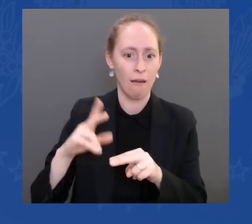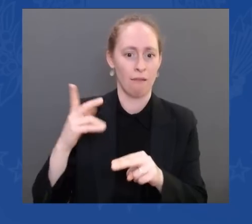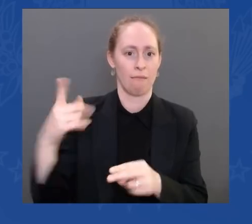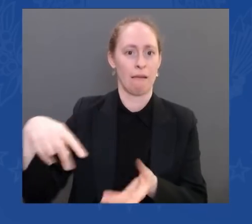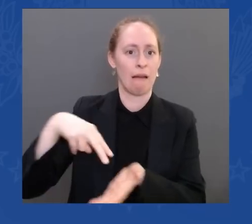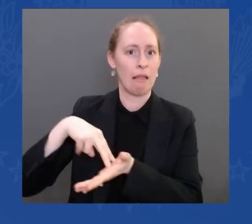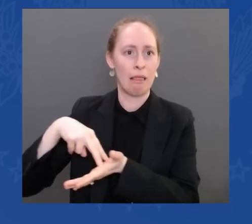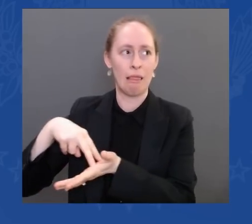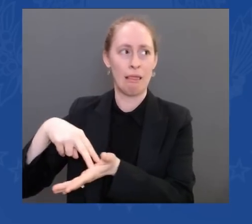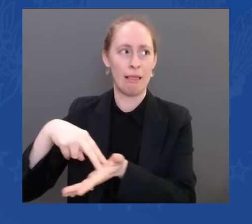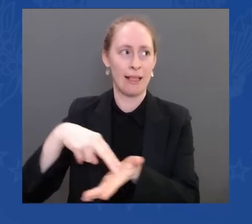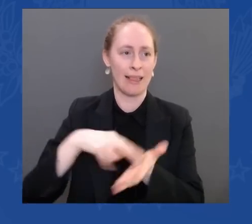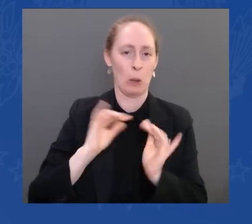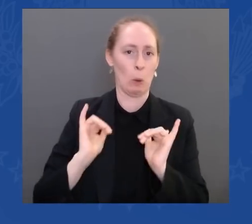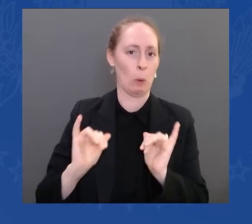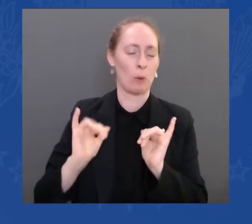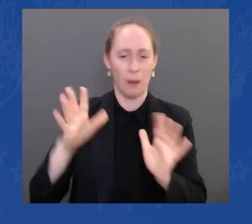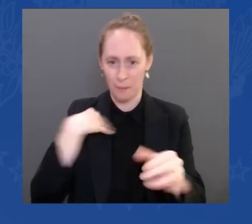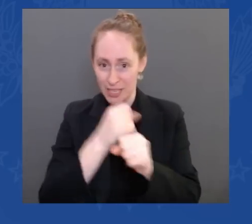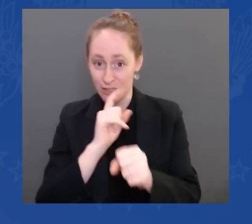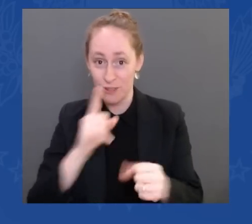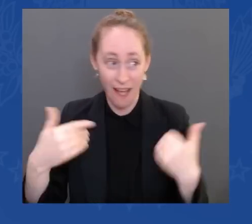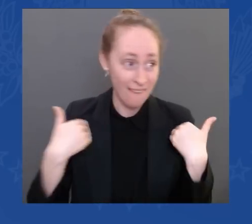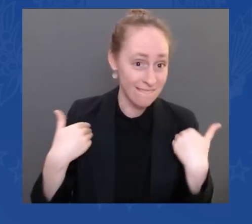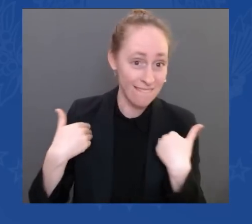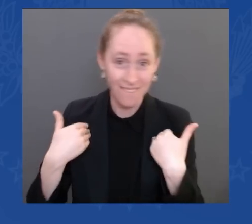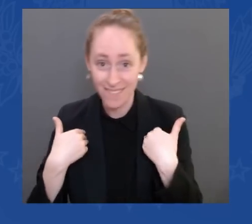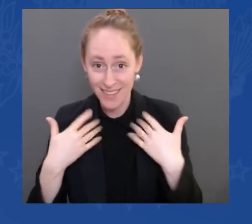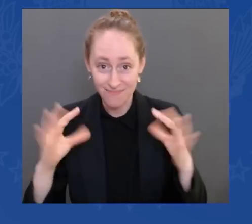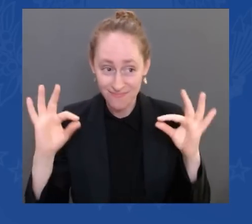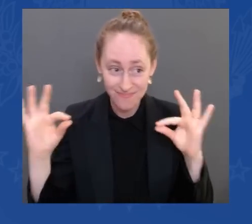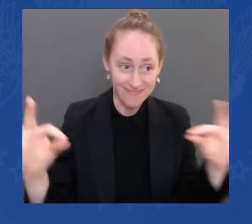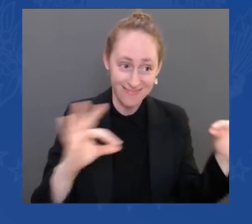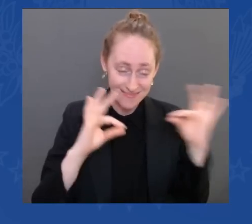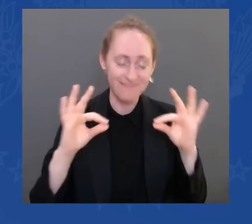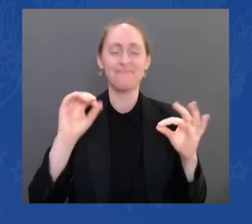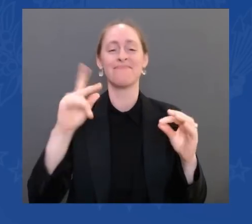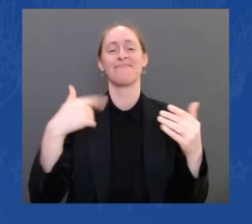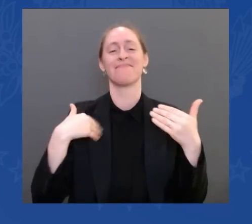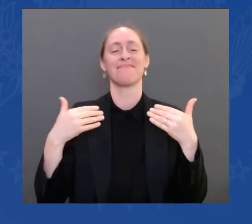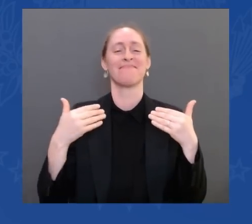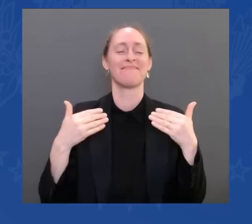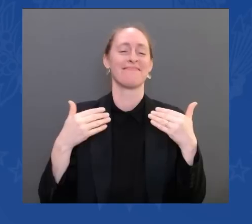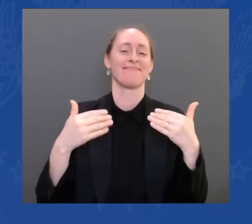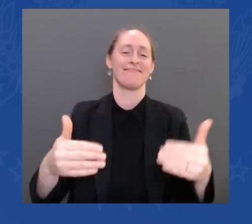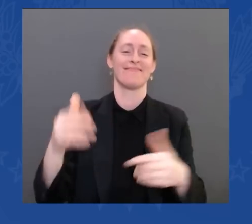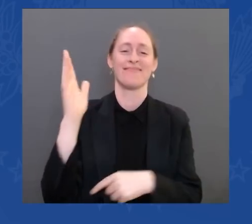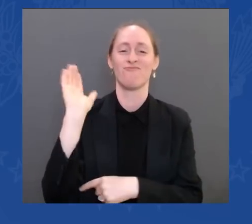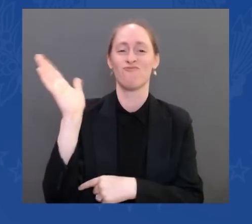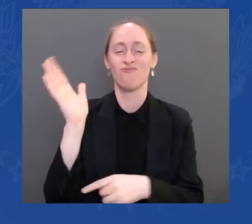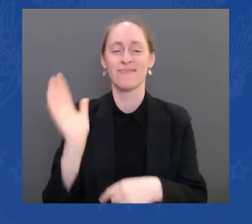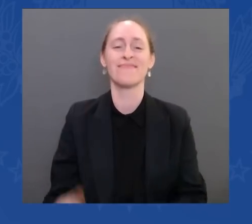Look, the American people know what workers at this facility are doing and support --